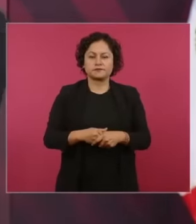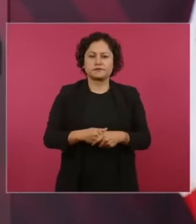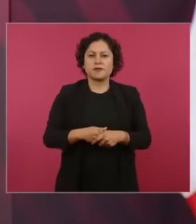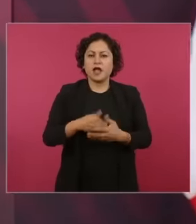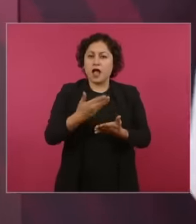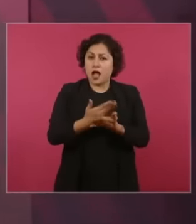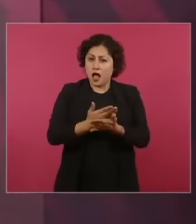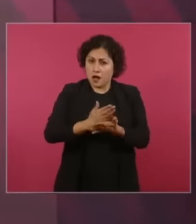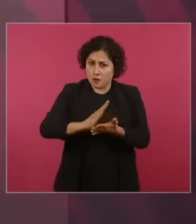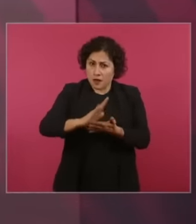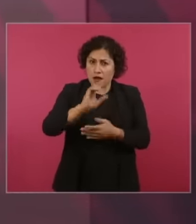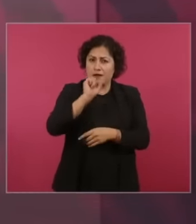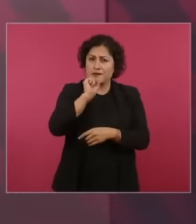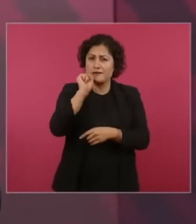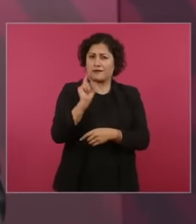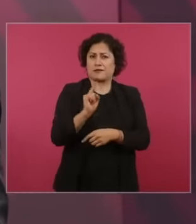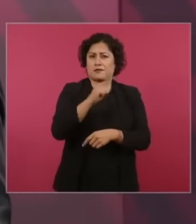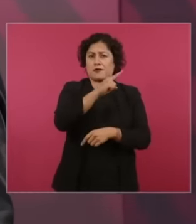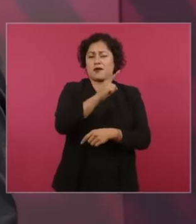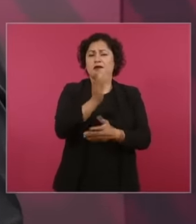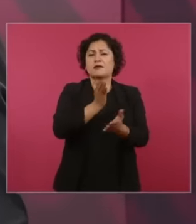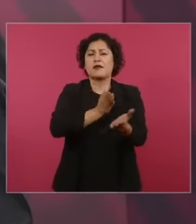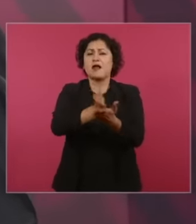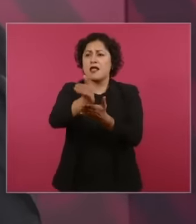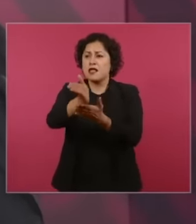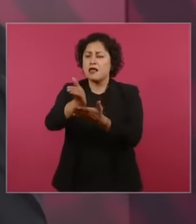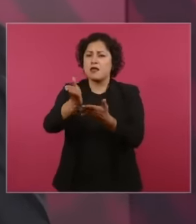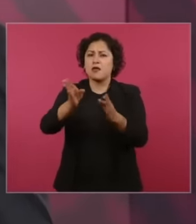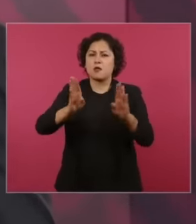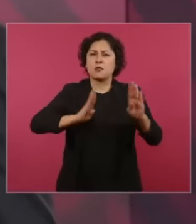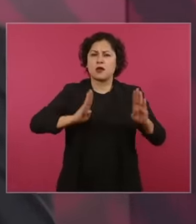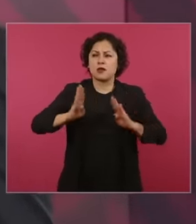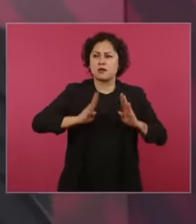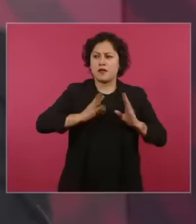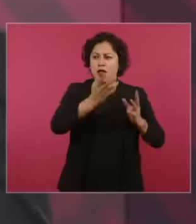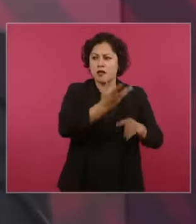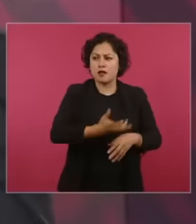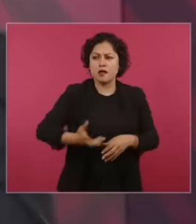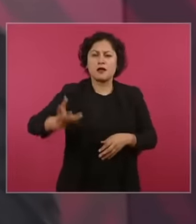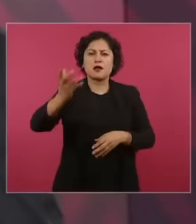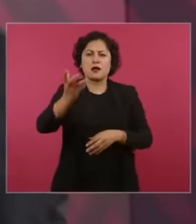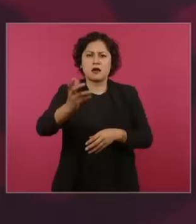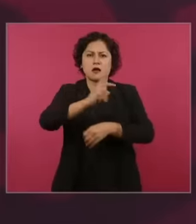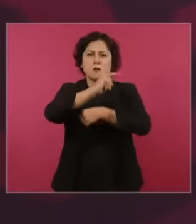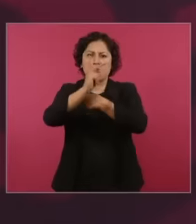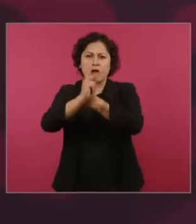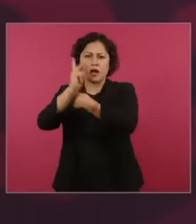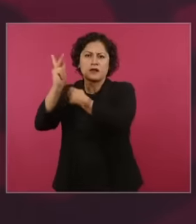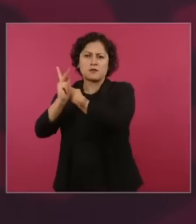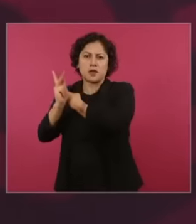in countries with